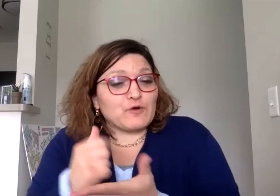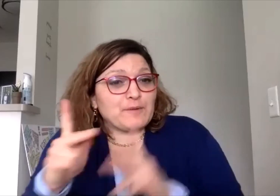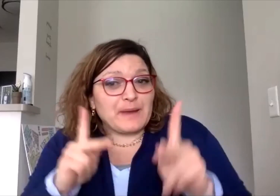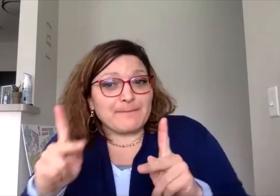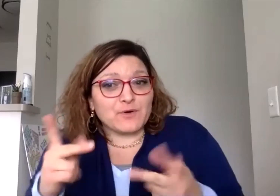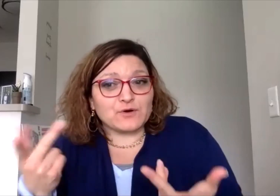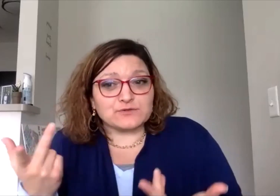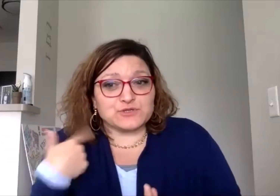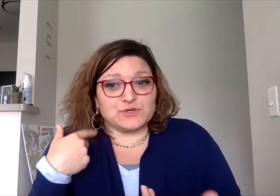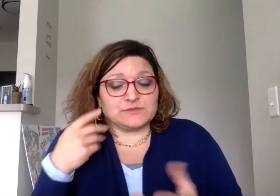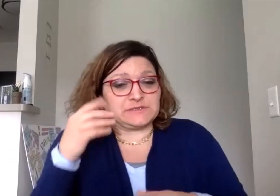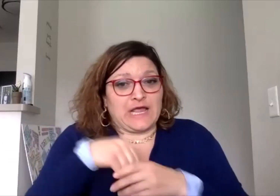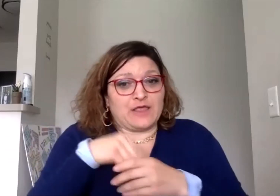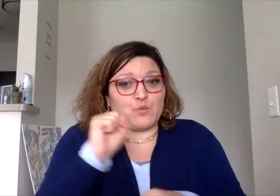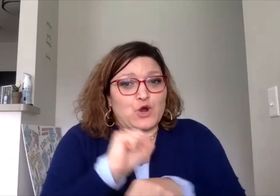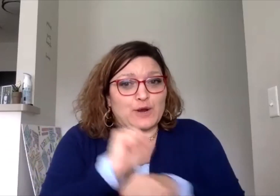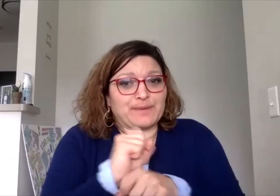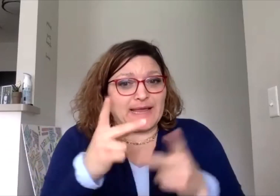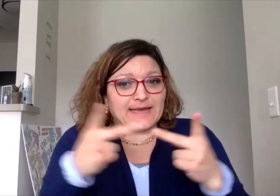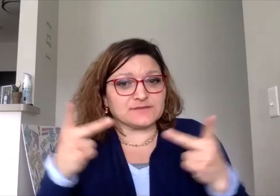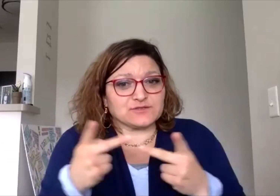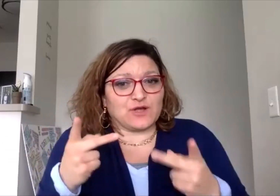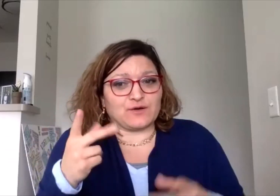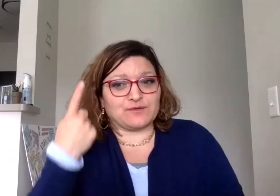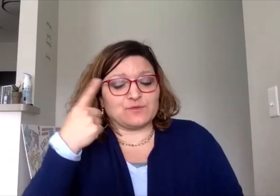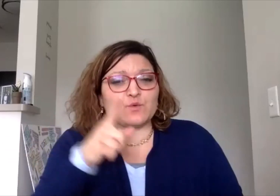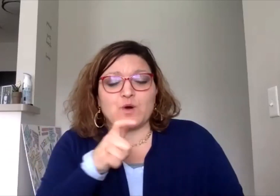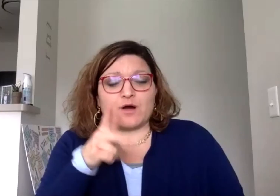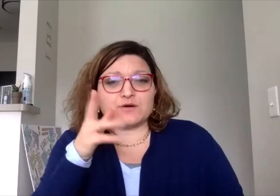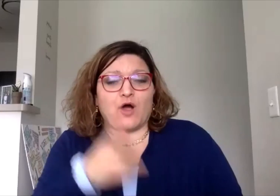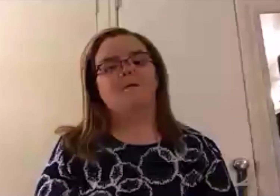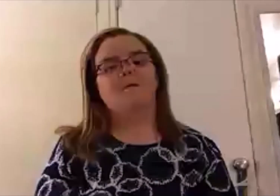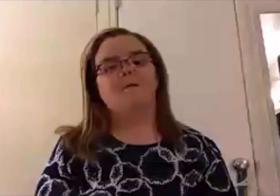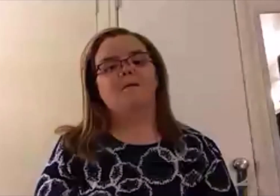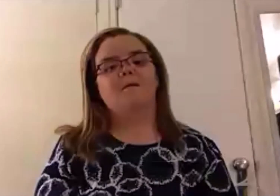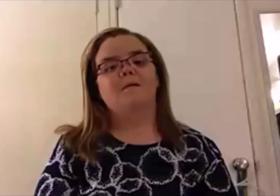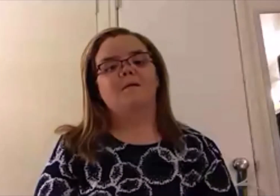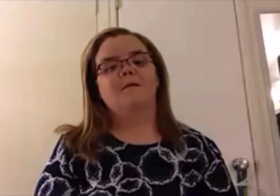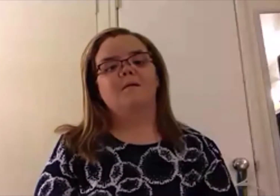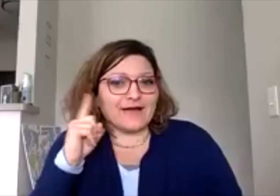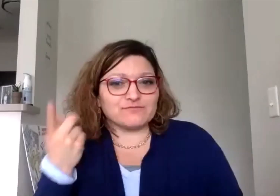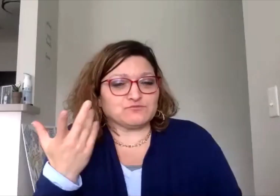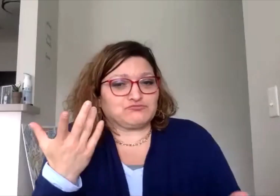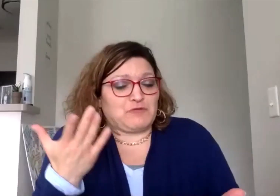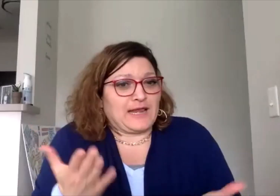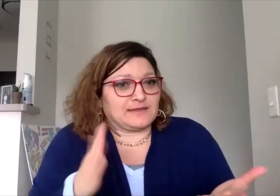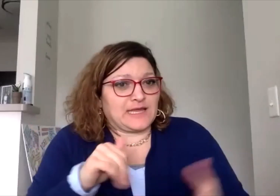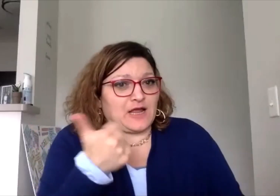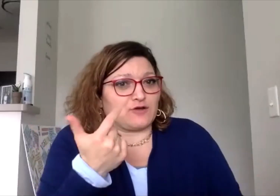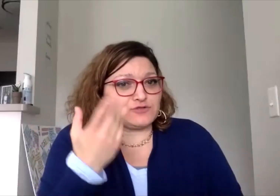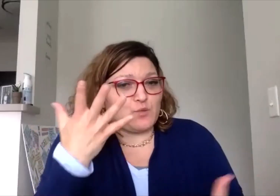to people in the workplace you know who are hard of hearing or deaf or anything else you